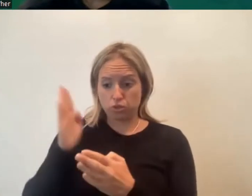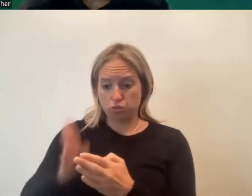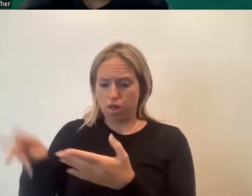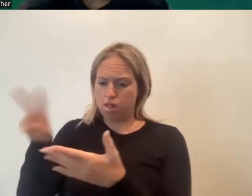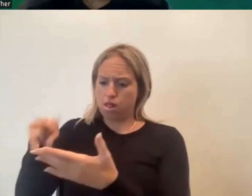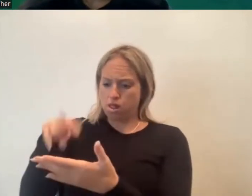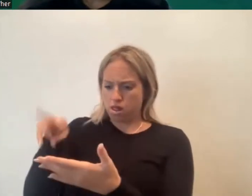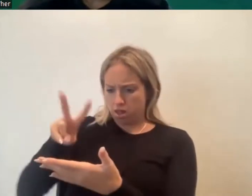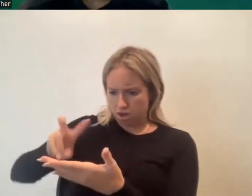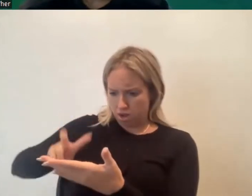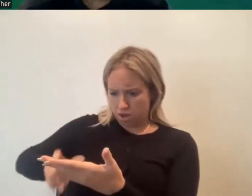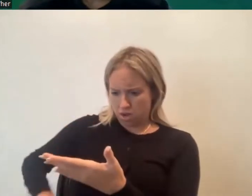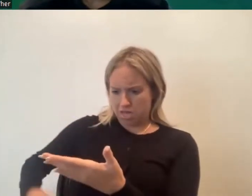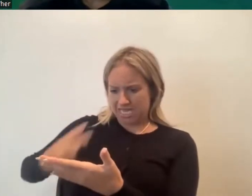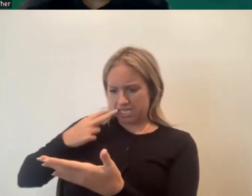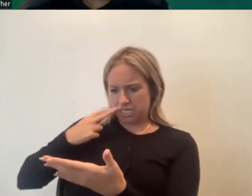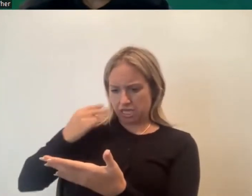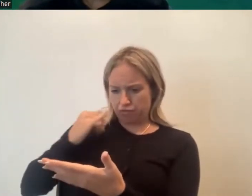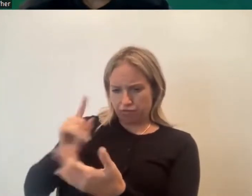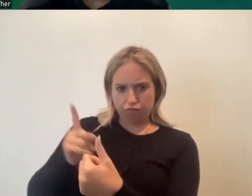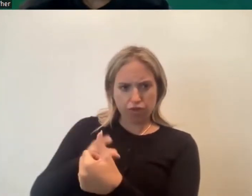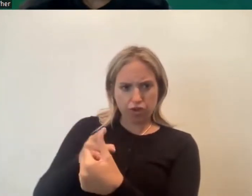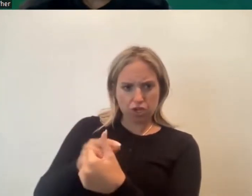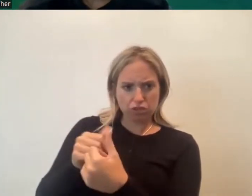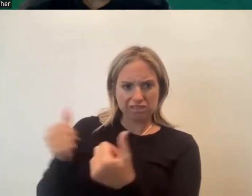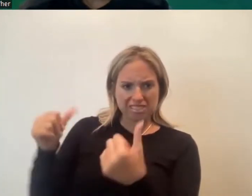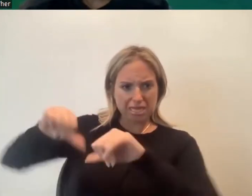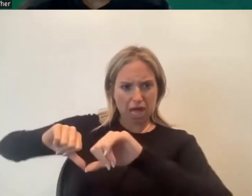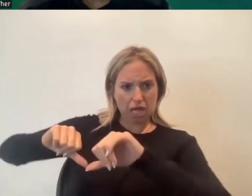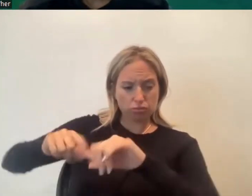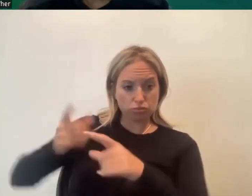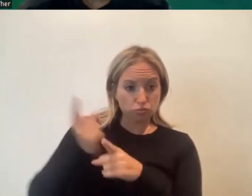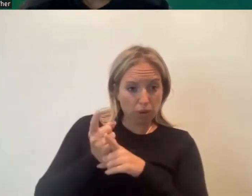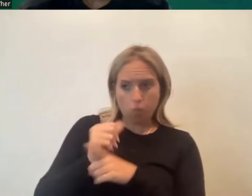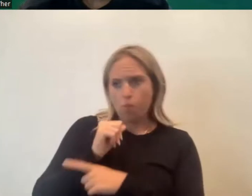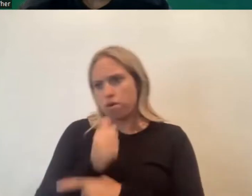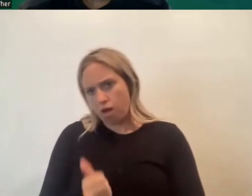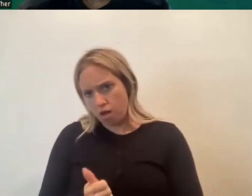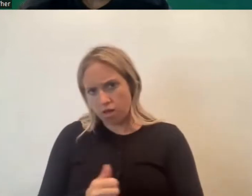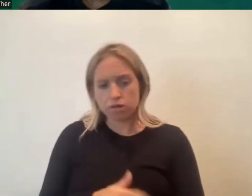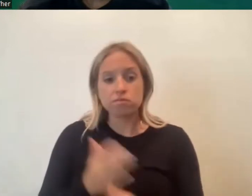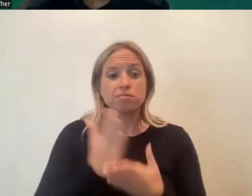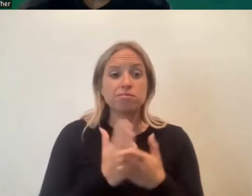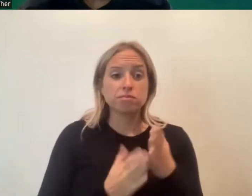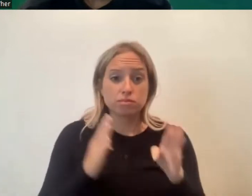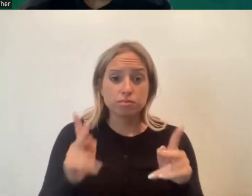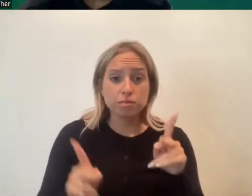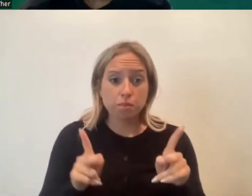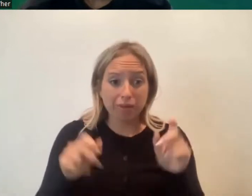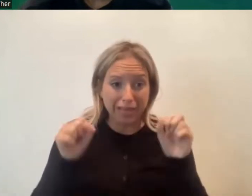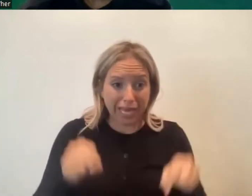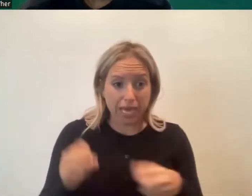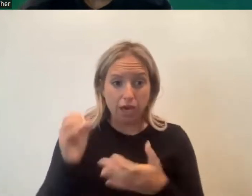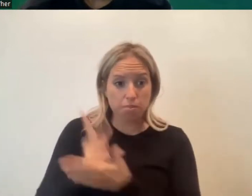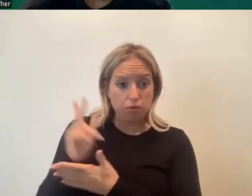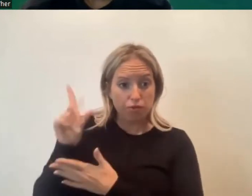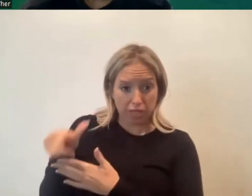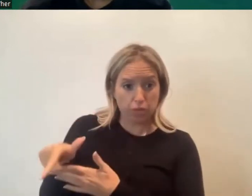and see whether that initial denial is correct. Mike: Some folks can be approved at that initial